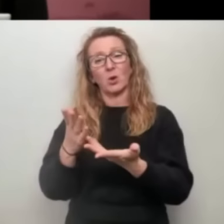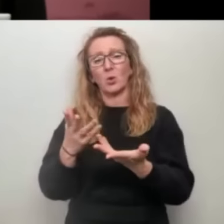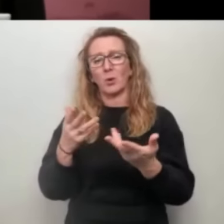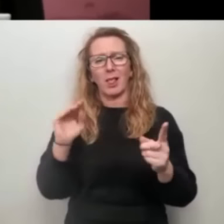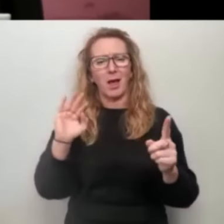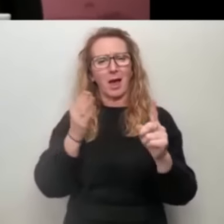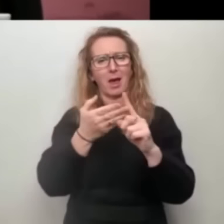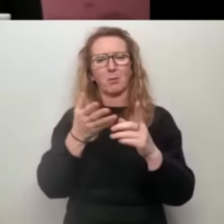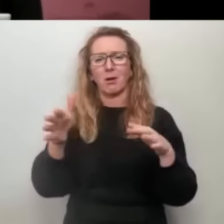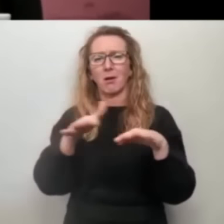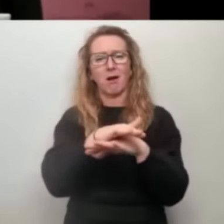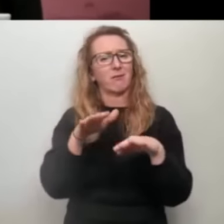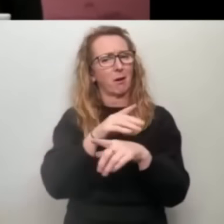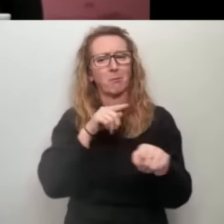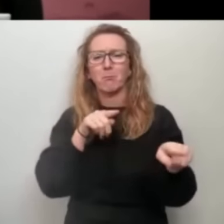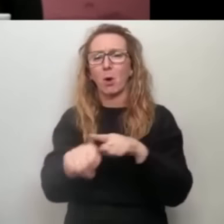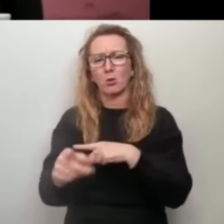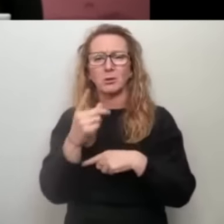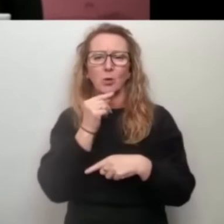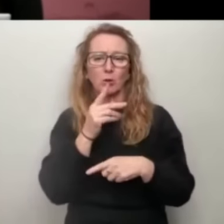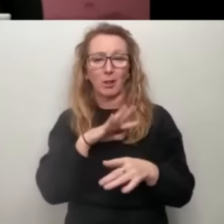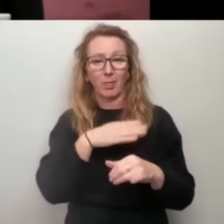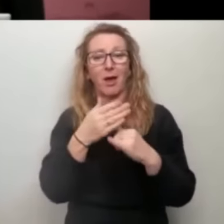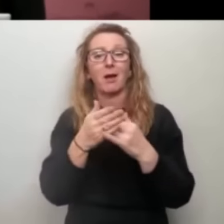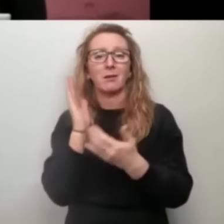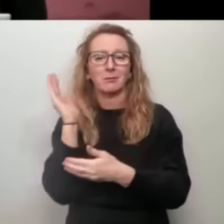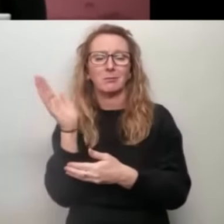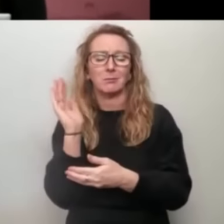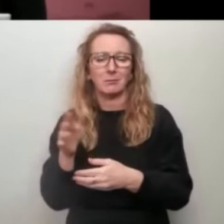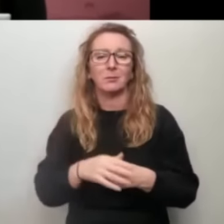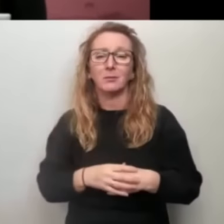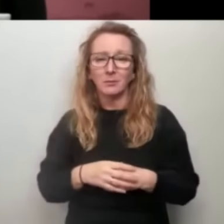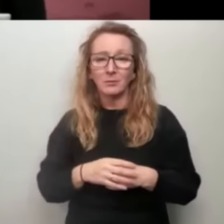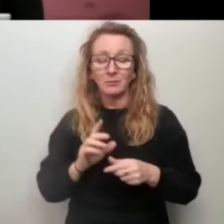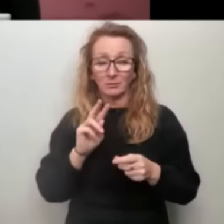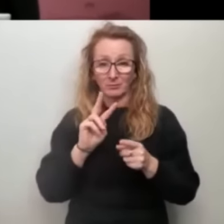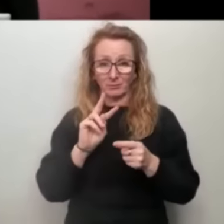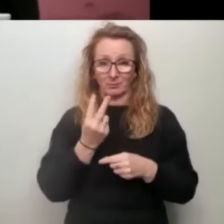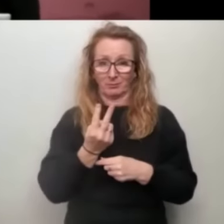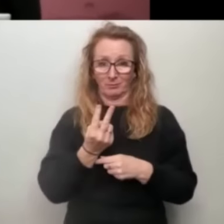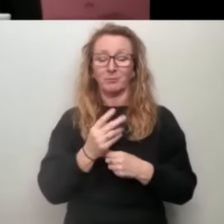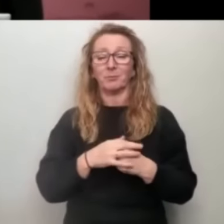as possible at the end of our lecture. Second during the lecture,